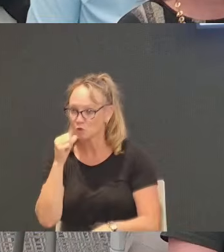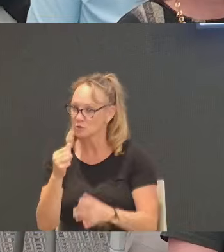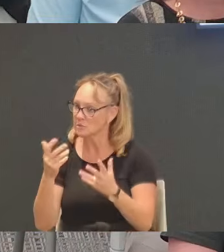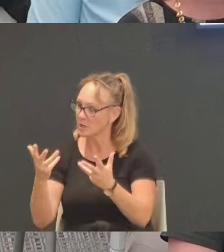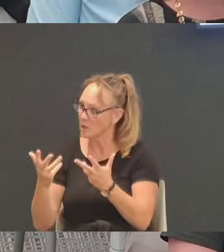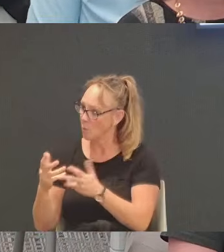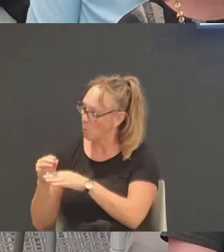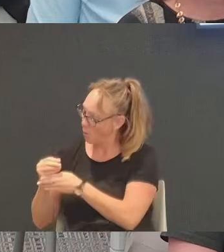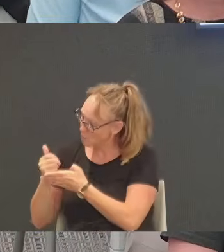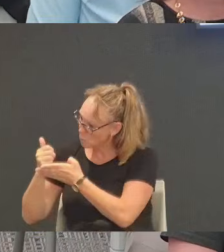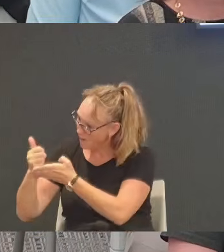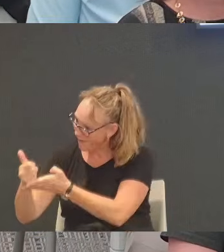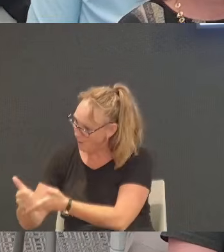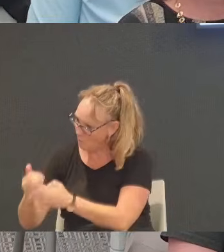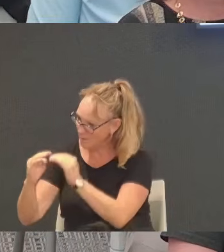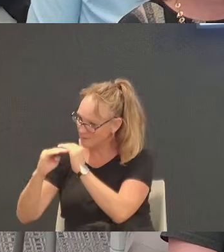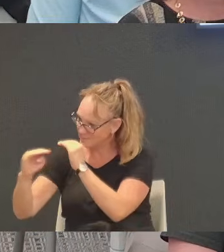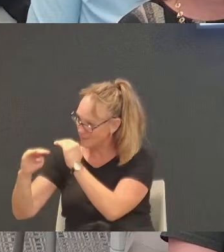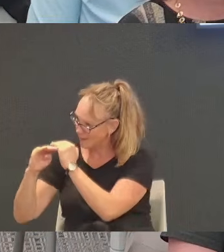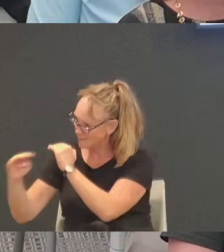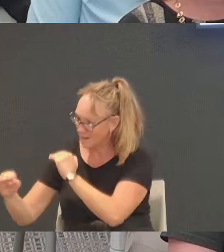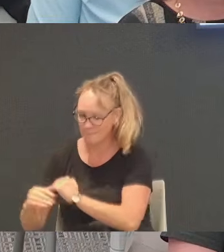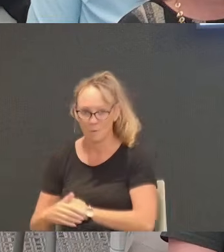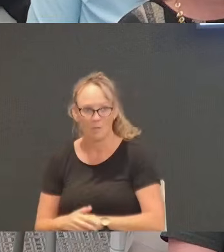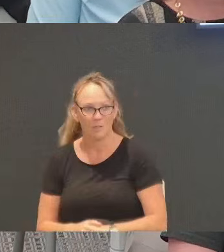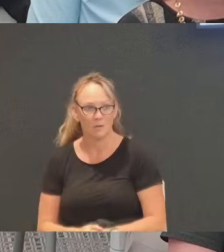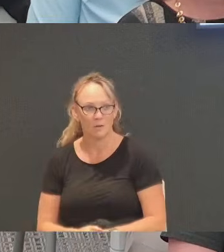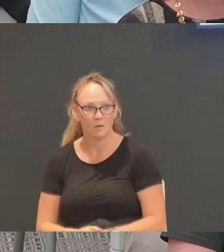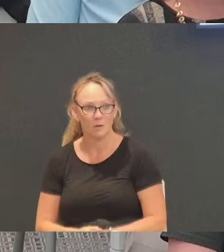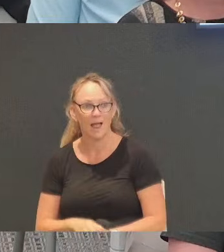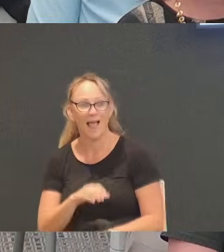a placement that provided all of that and more. Their case worker was just as excellent,